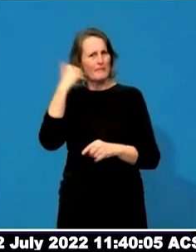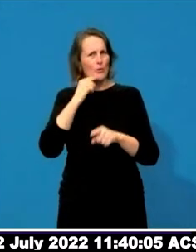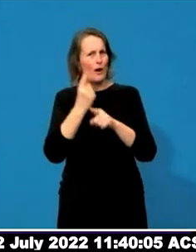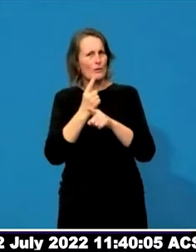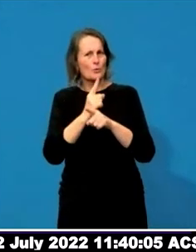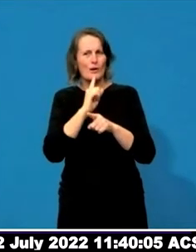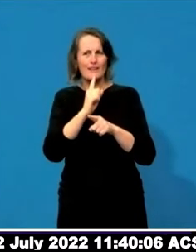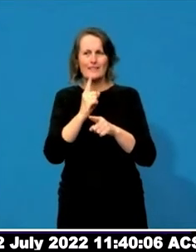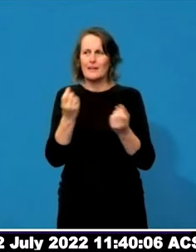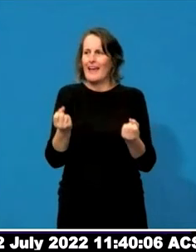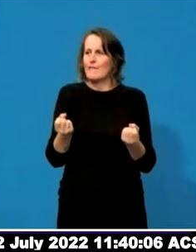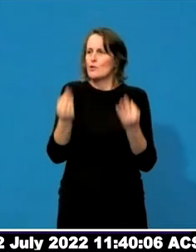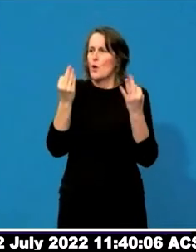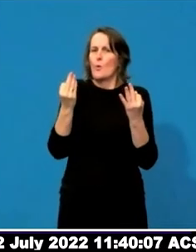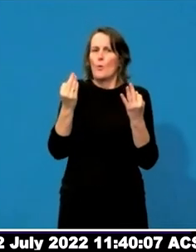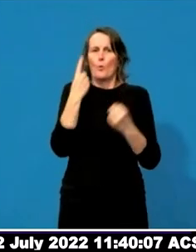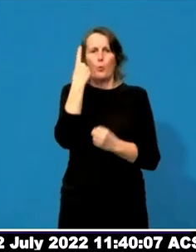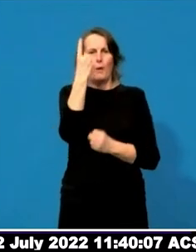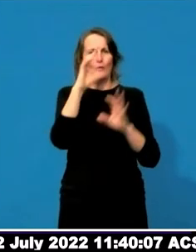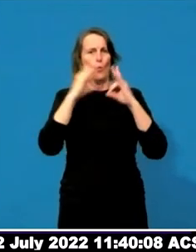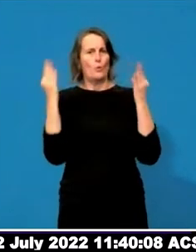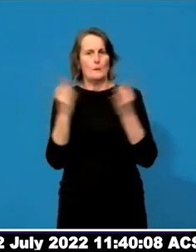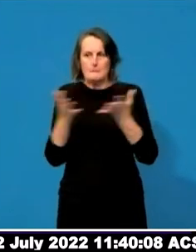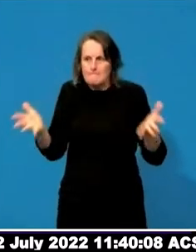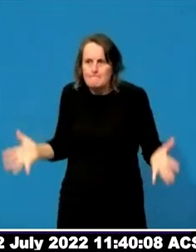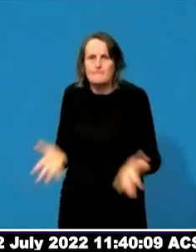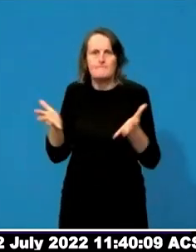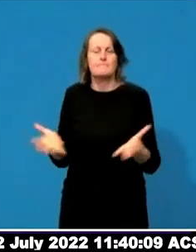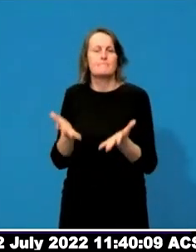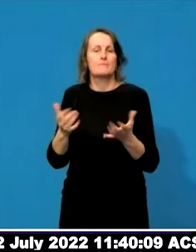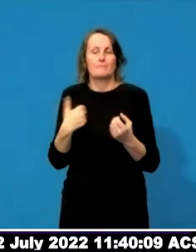and that in - you know, that could potentially be the driver,